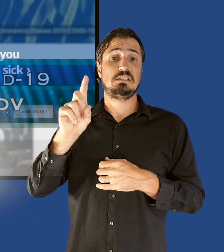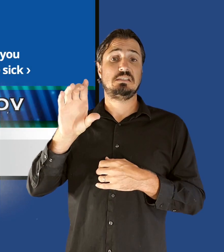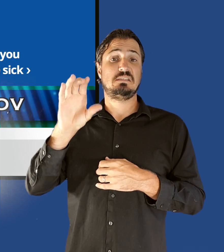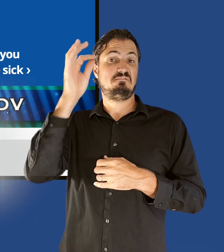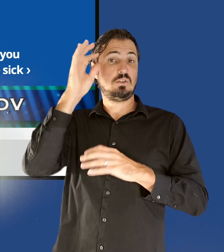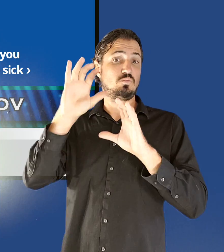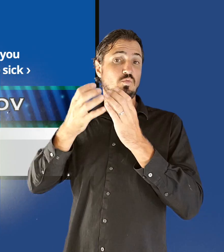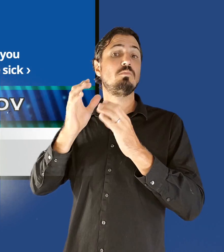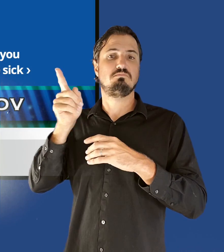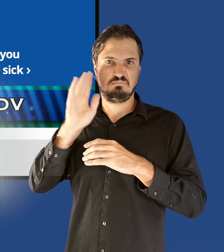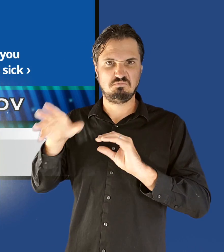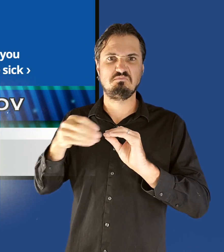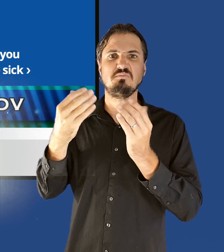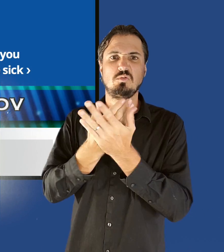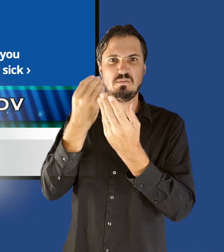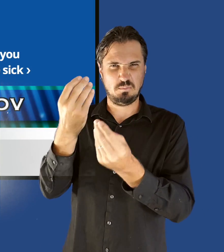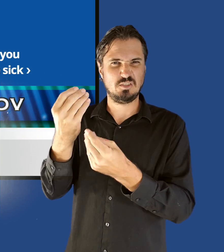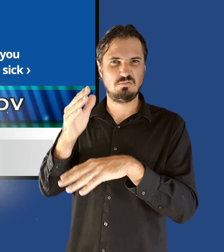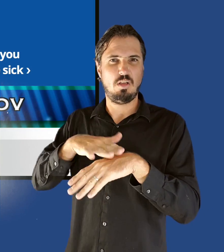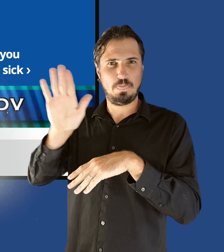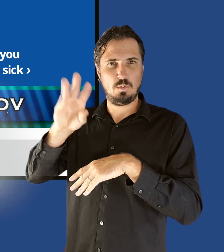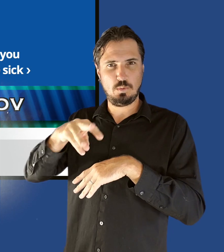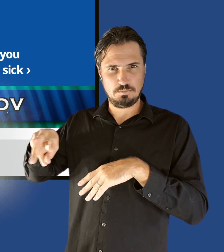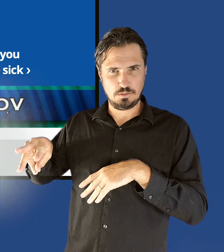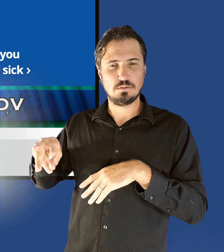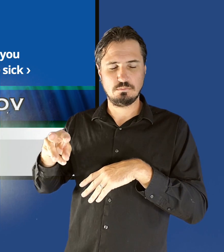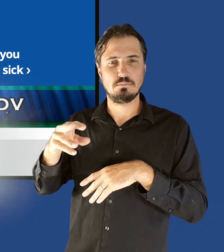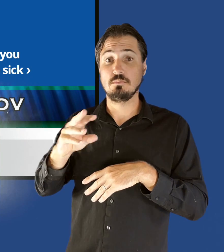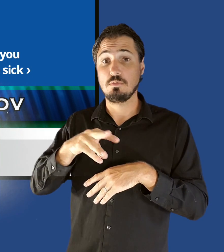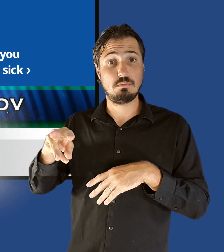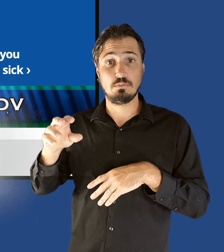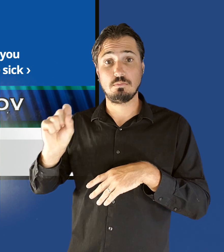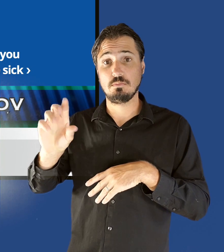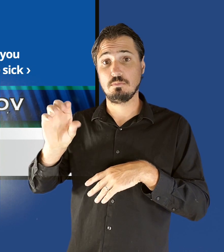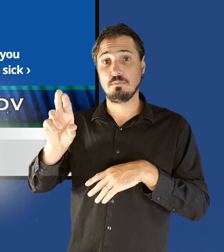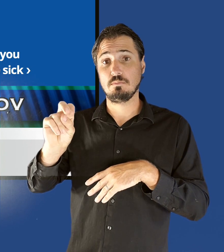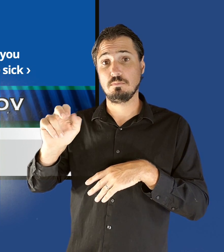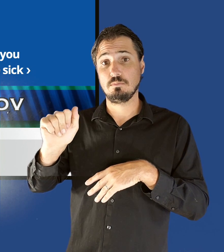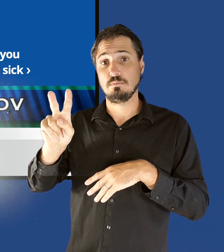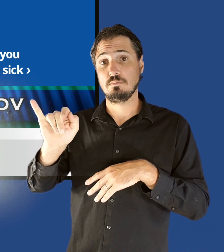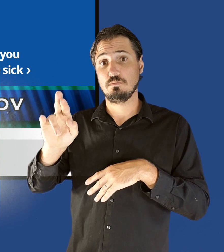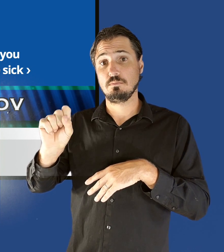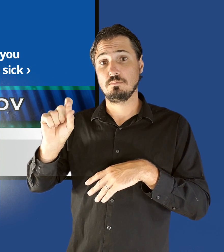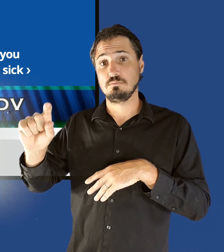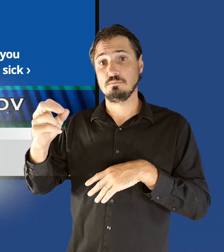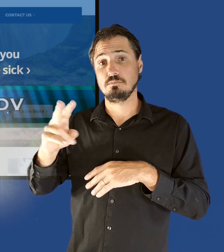The Centers for Disease Control is also updating its website regularly. For more information, please visit Coronavirus.gov.